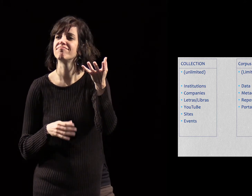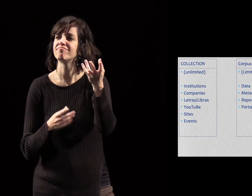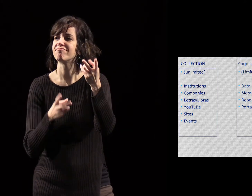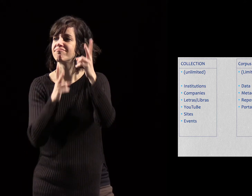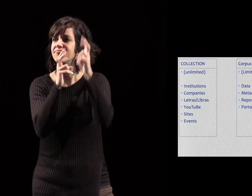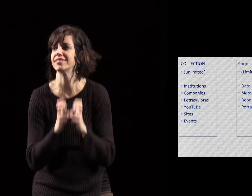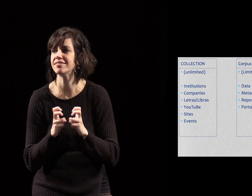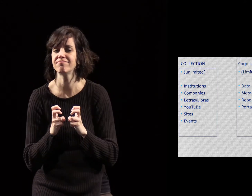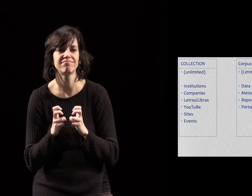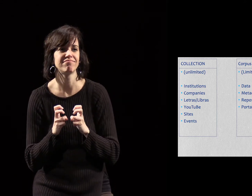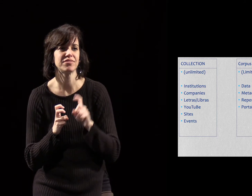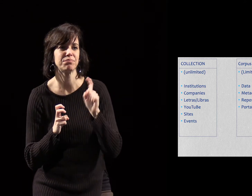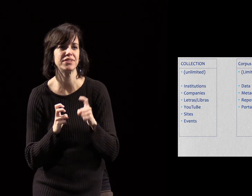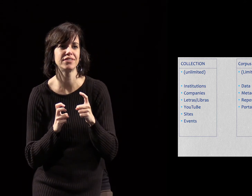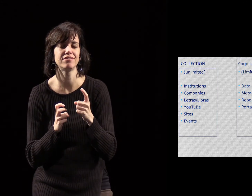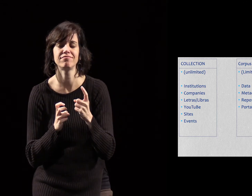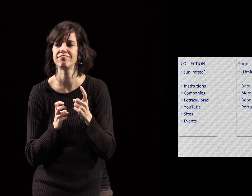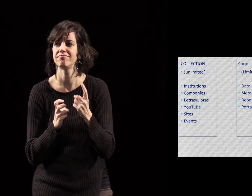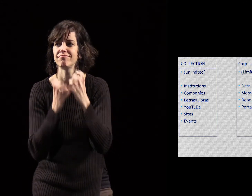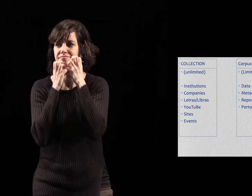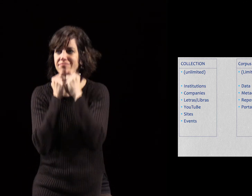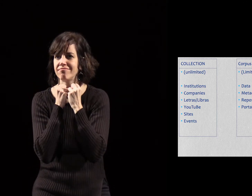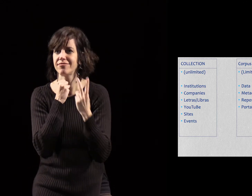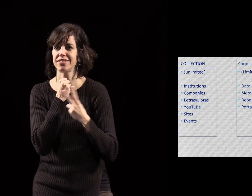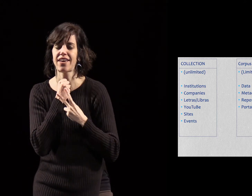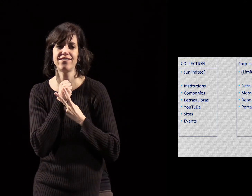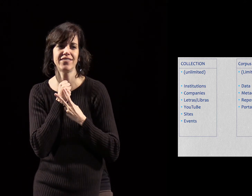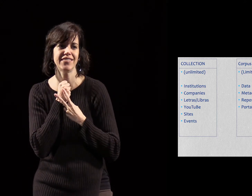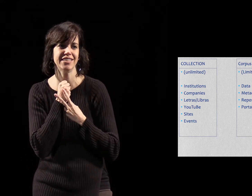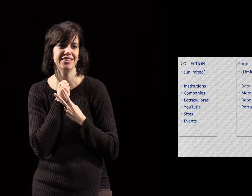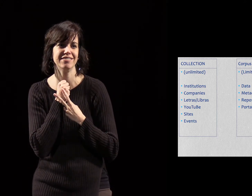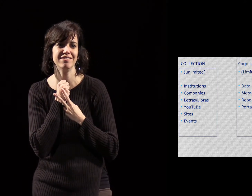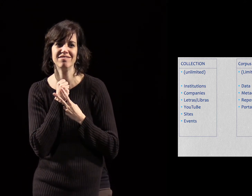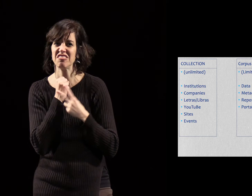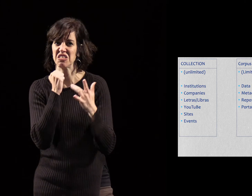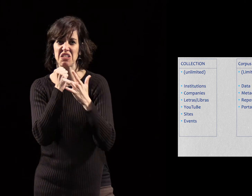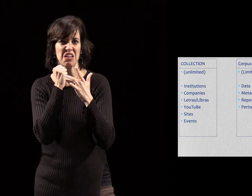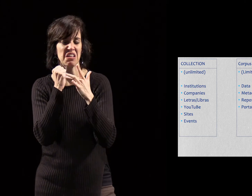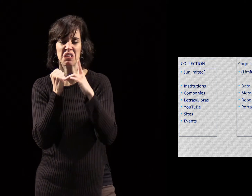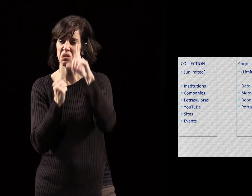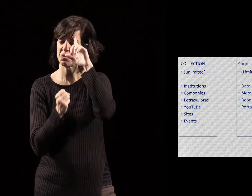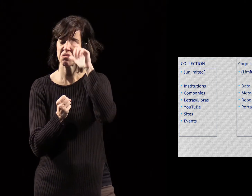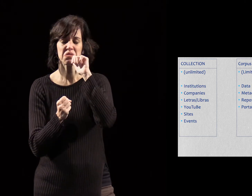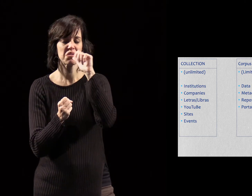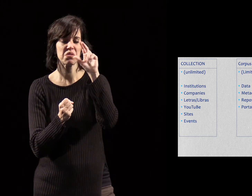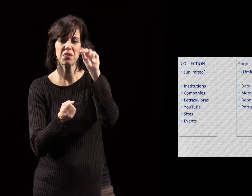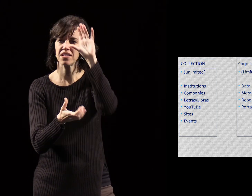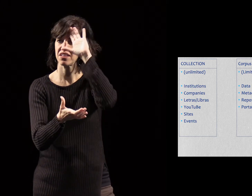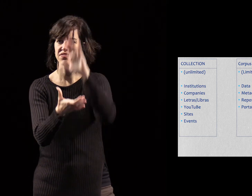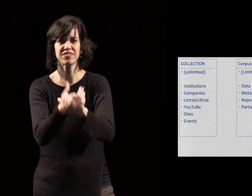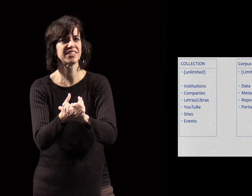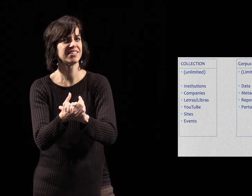We can lose information if we just rely on websites. It's important that you download these things, you save them.